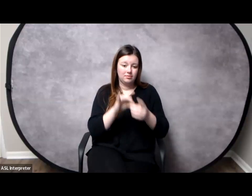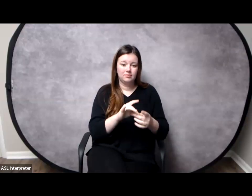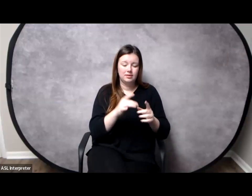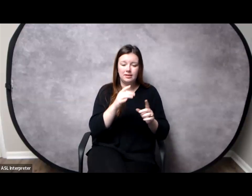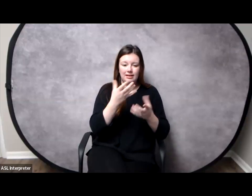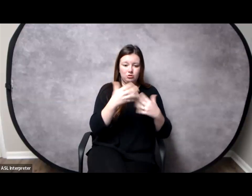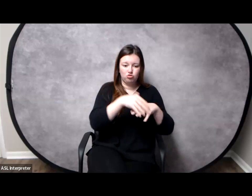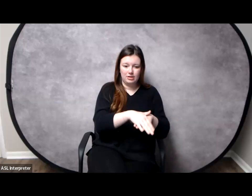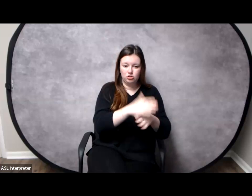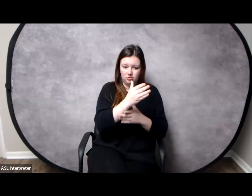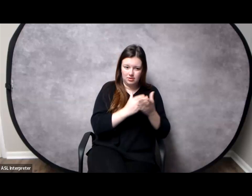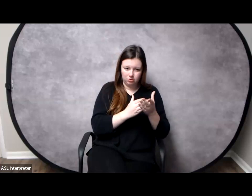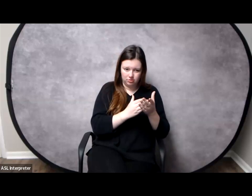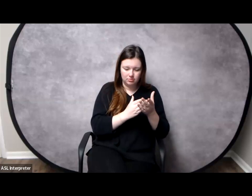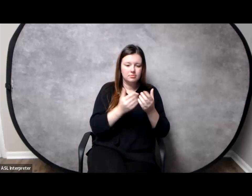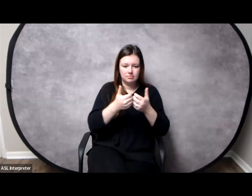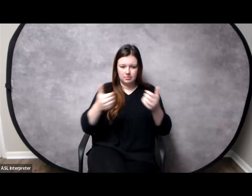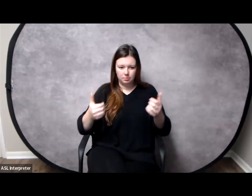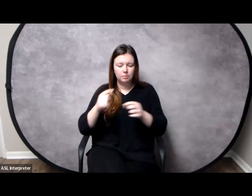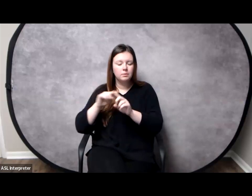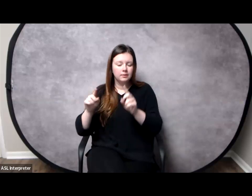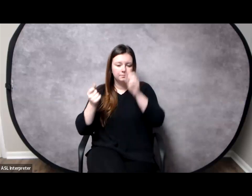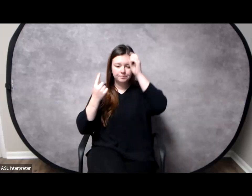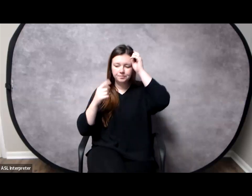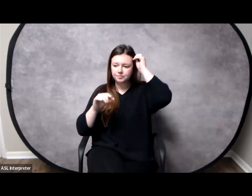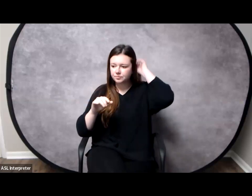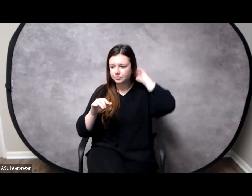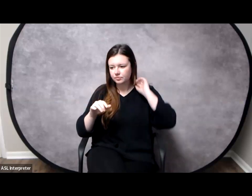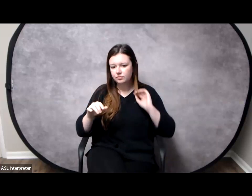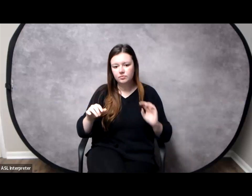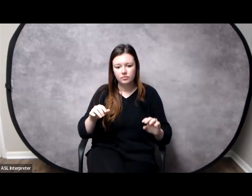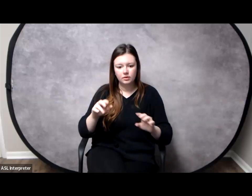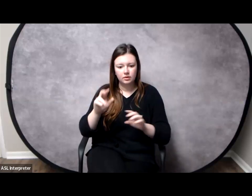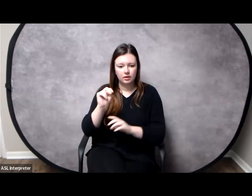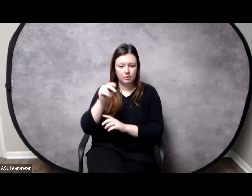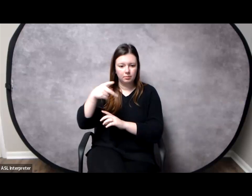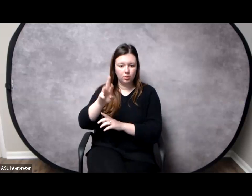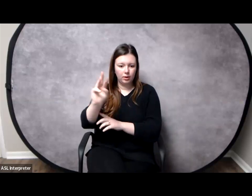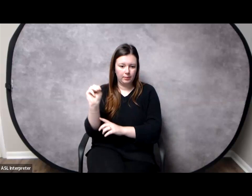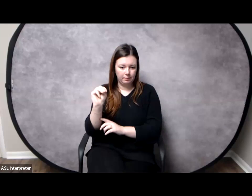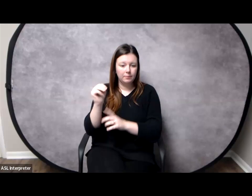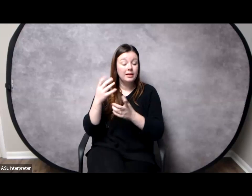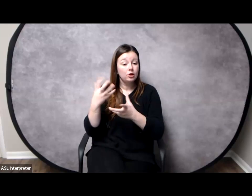the rule, the MPRM also includes the definition for most integrated setting.